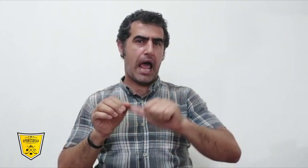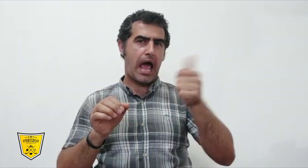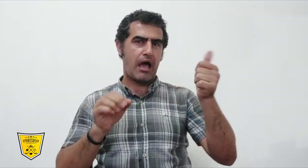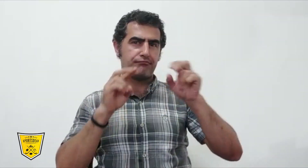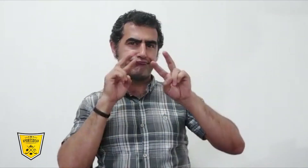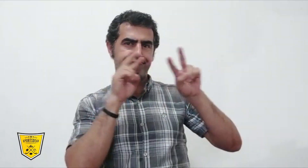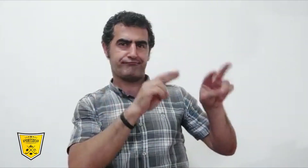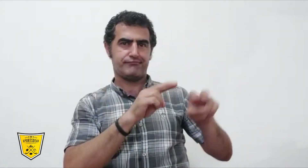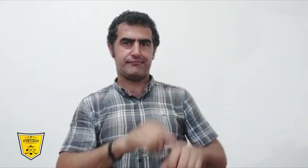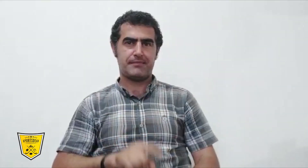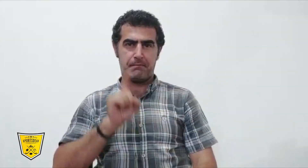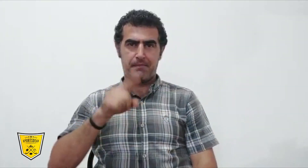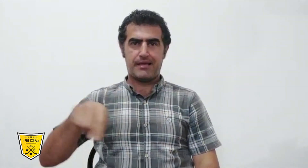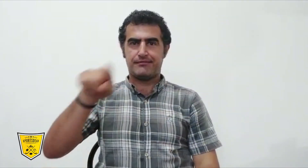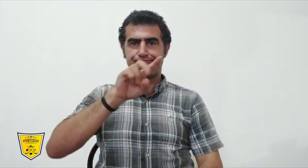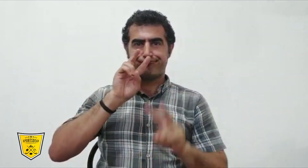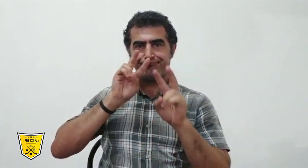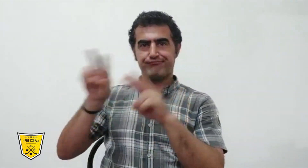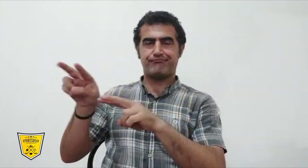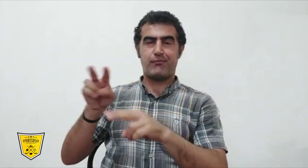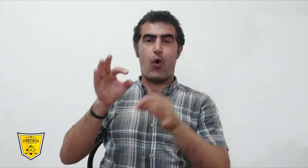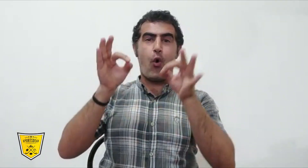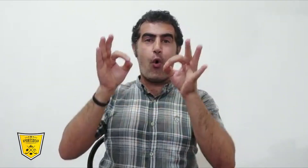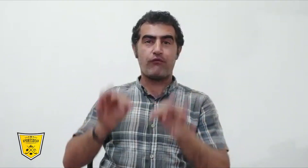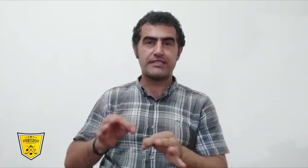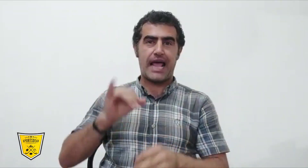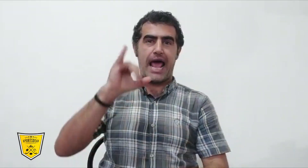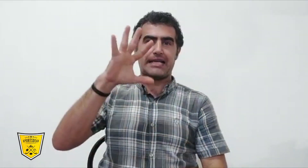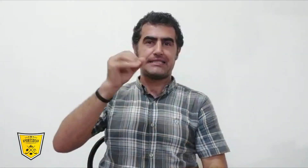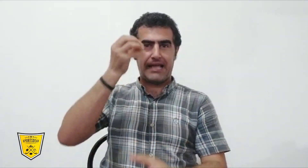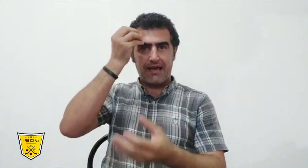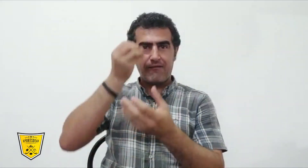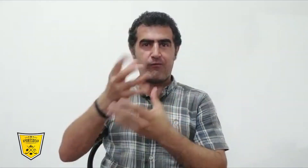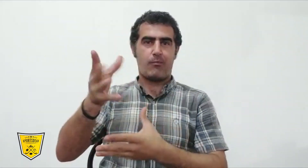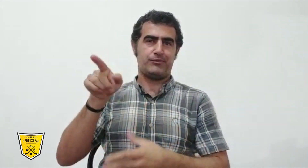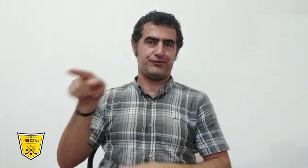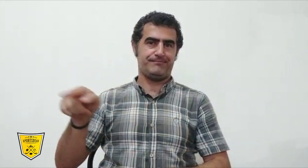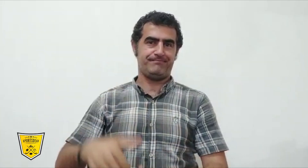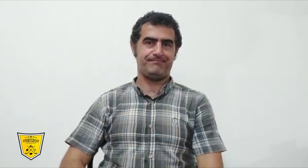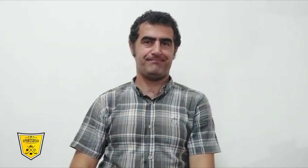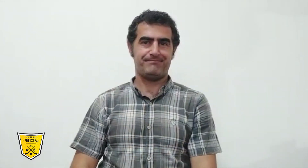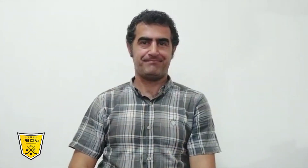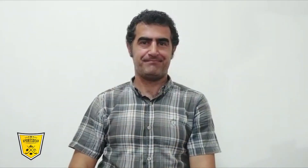events not sanctioned by the ICSD should be considered fake news.